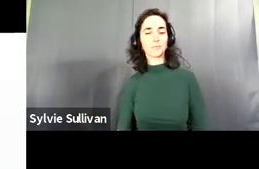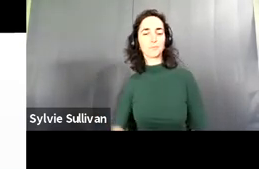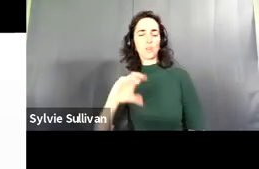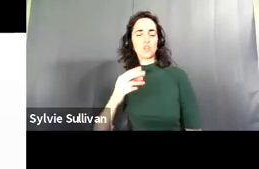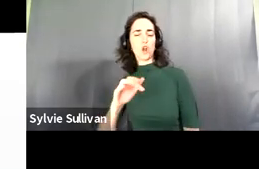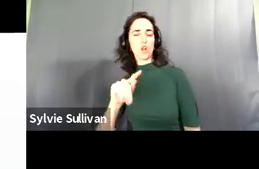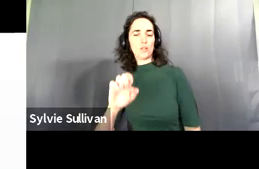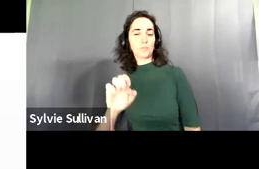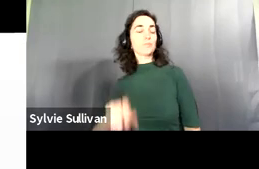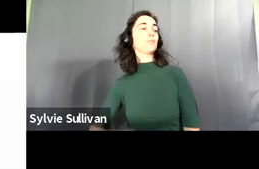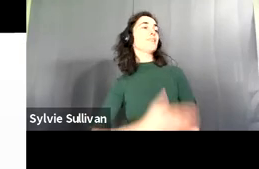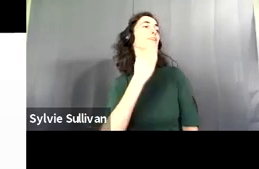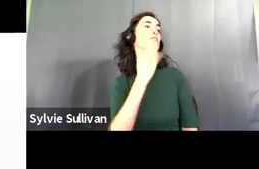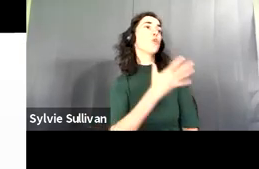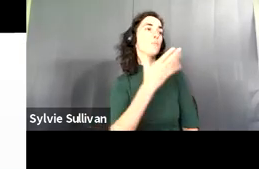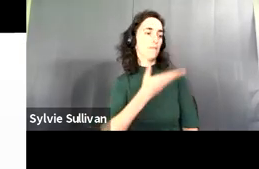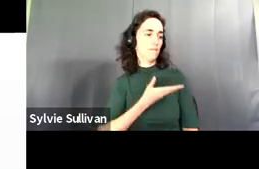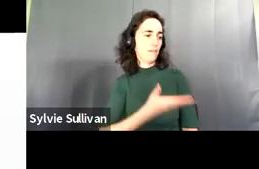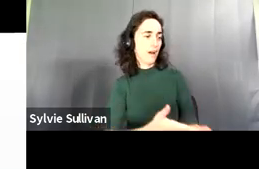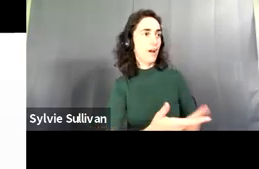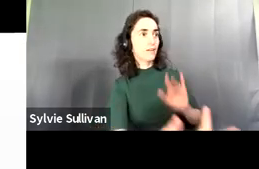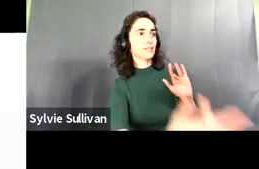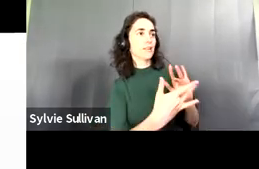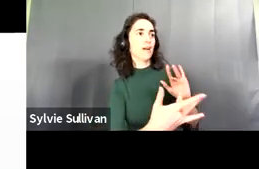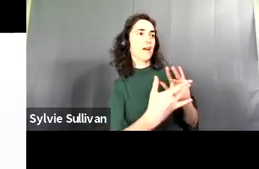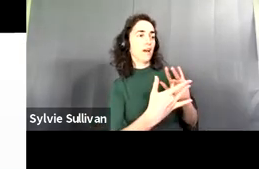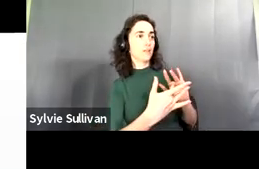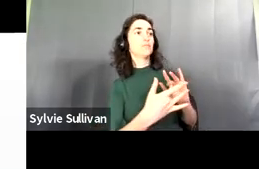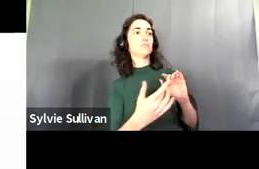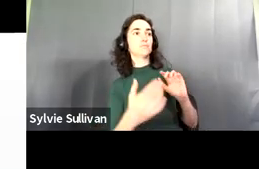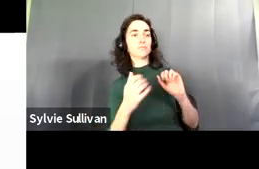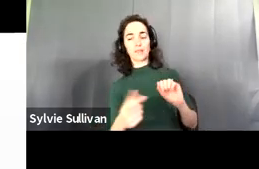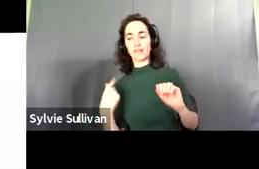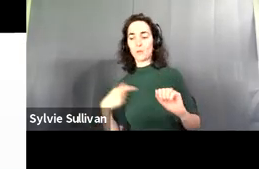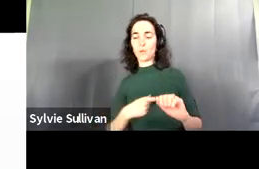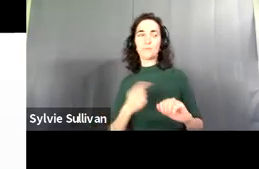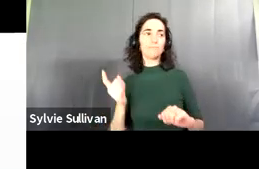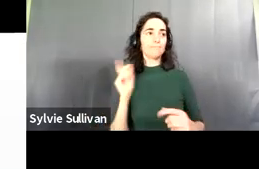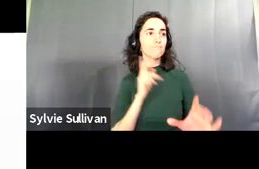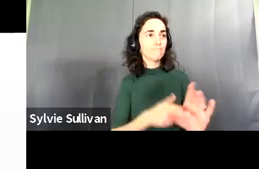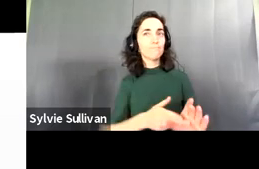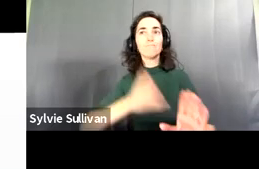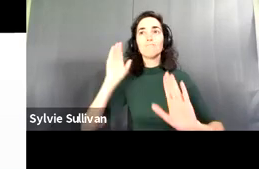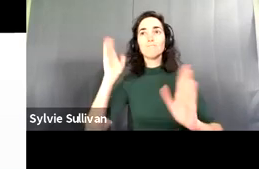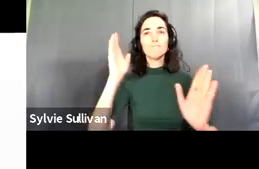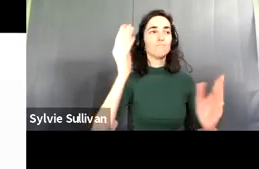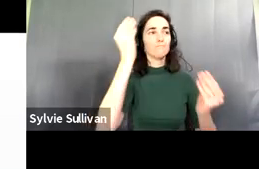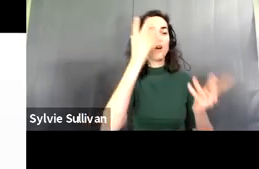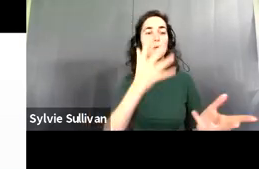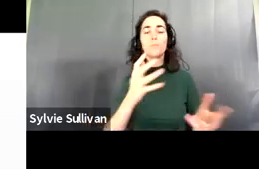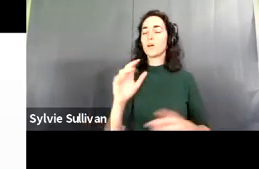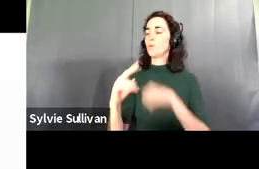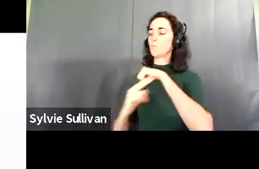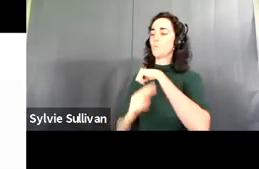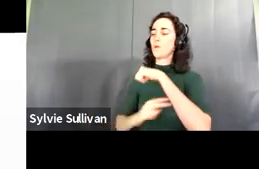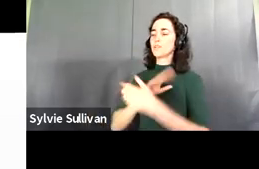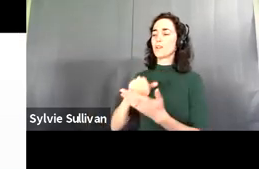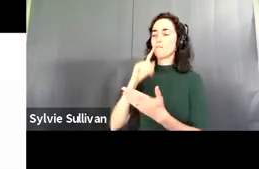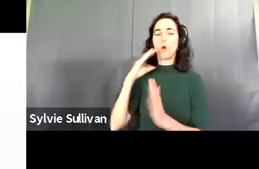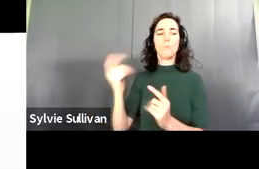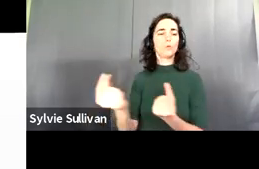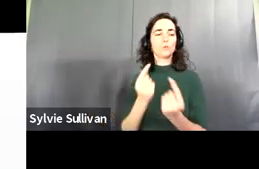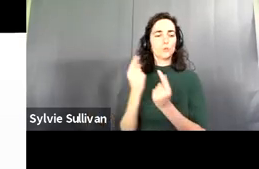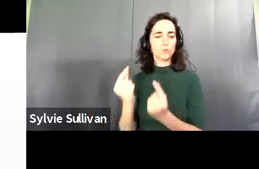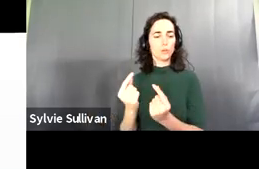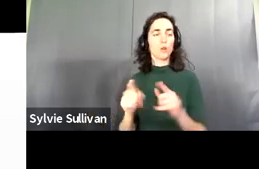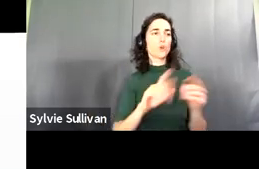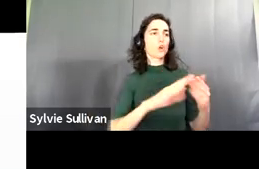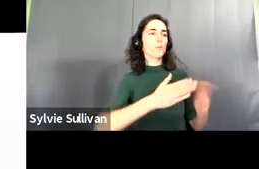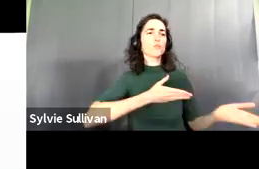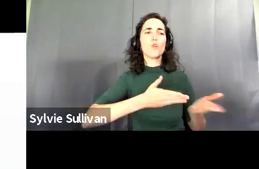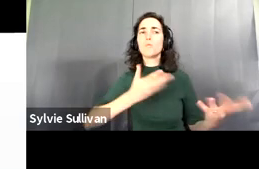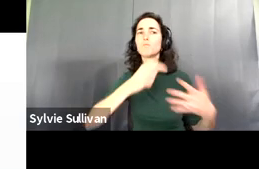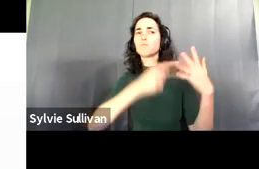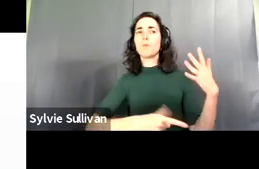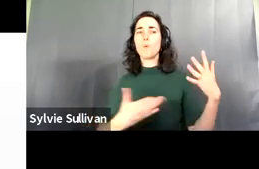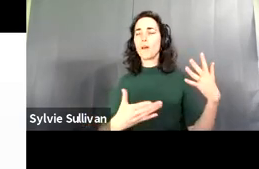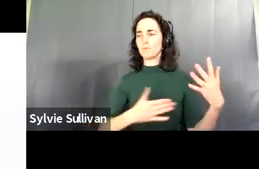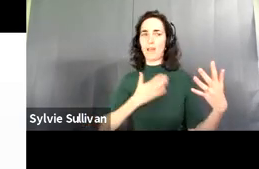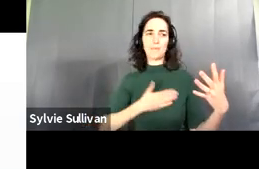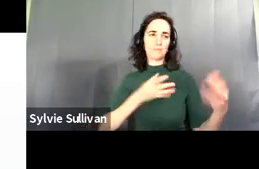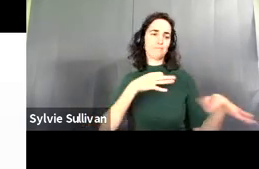Well, thank you for having us. We appreciate you taking the time to reach out to us for us to be able to spread the word about what the breast center for hope is the service and the programs that we provide and the community.